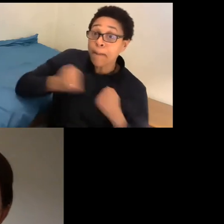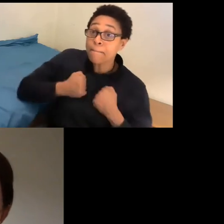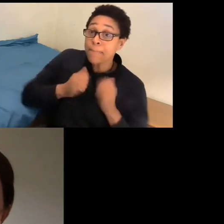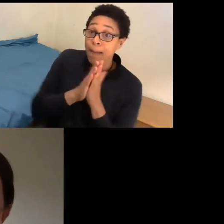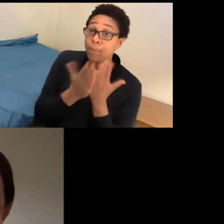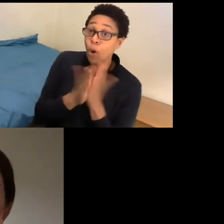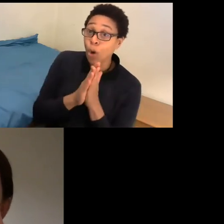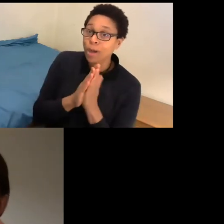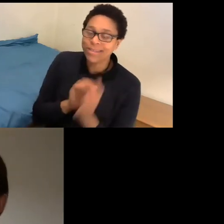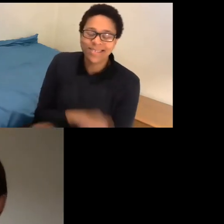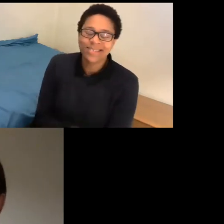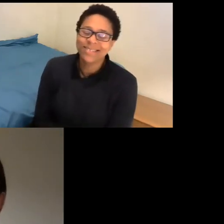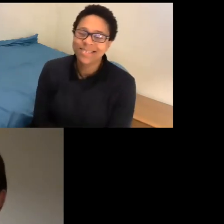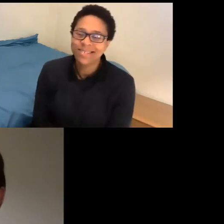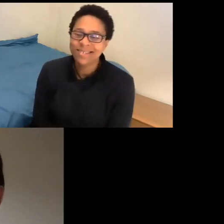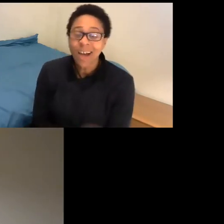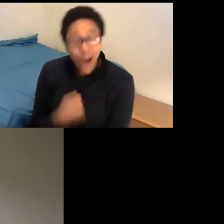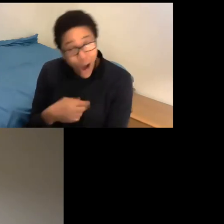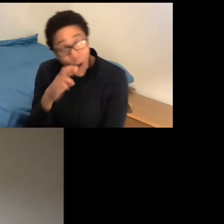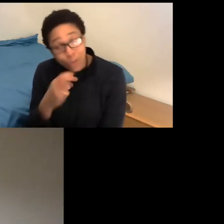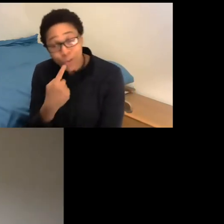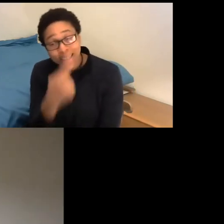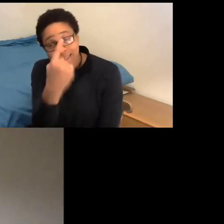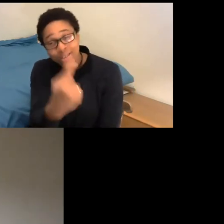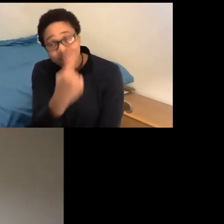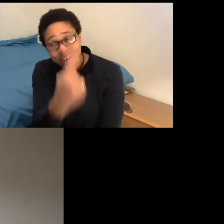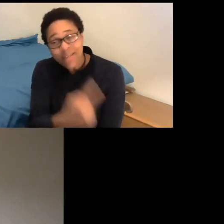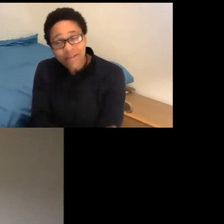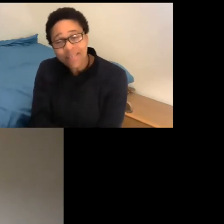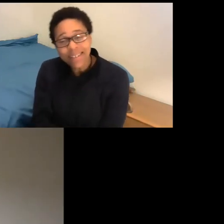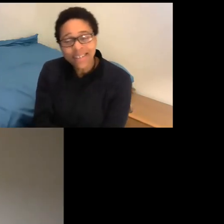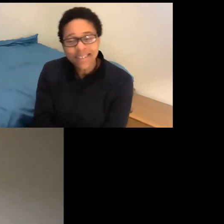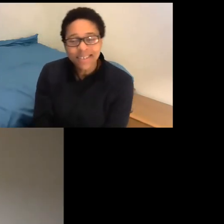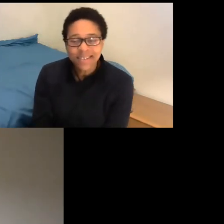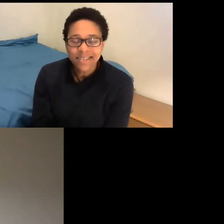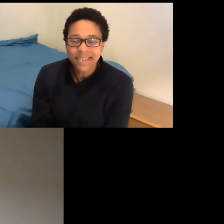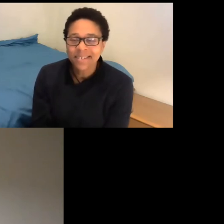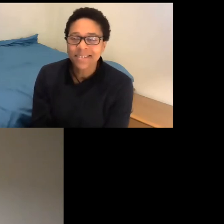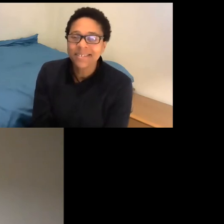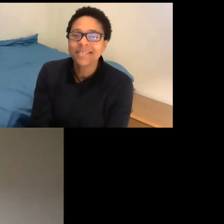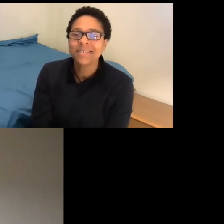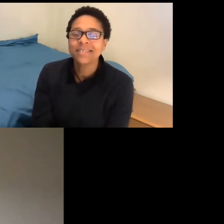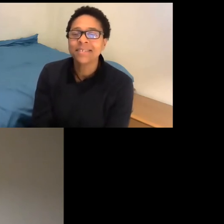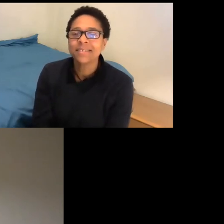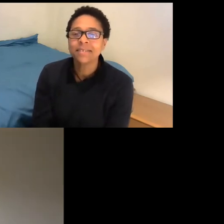Maryanne: Yeah, I was hoping were gonna say yourself. So